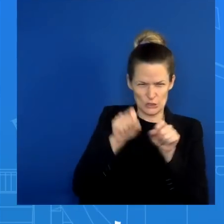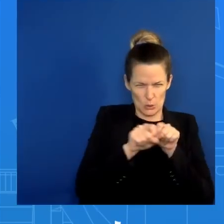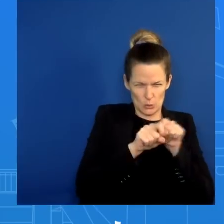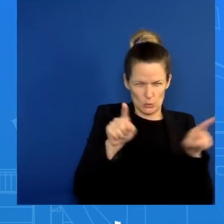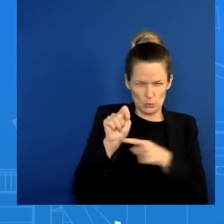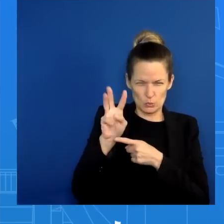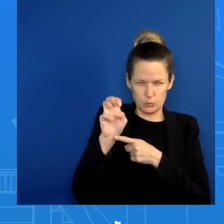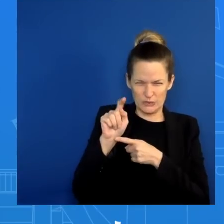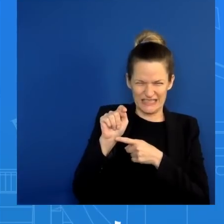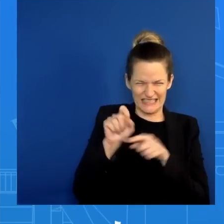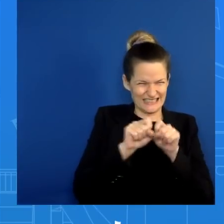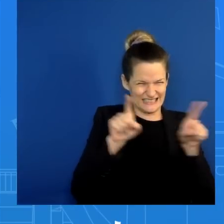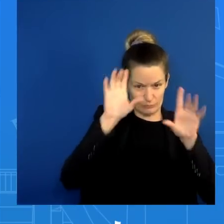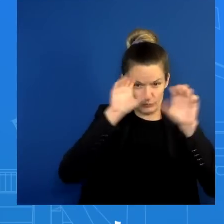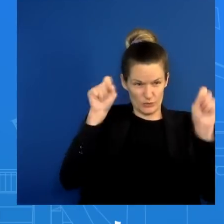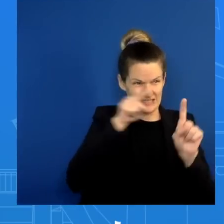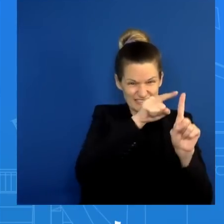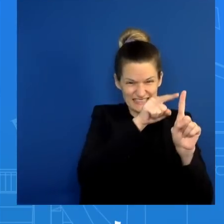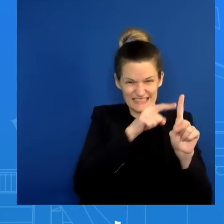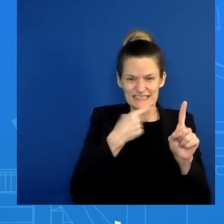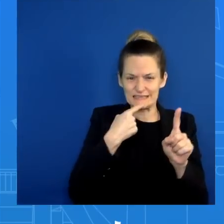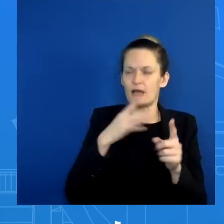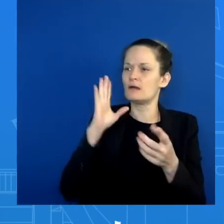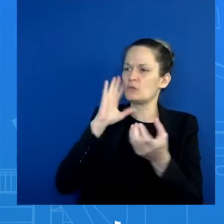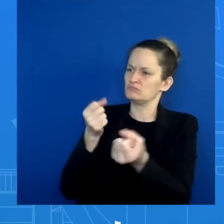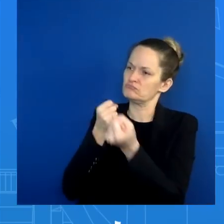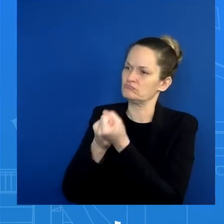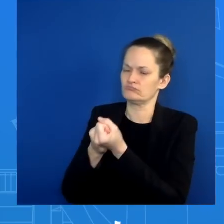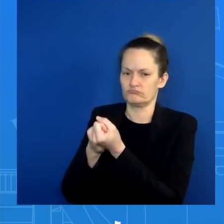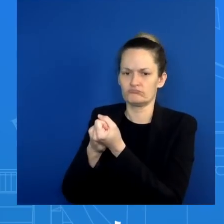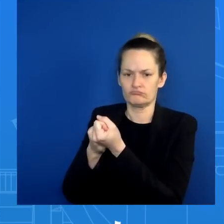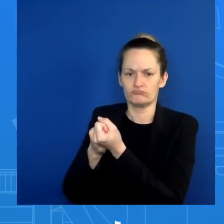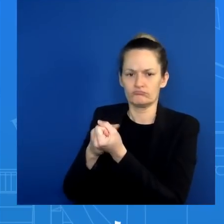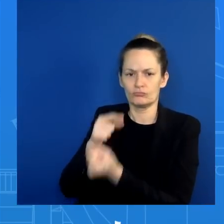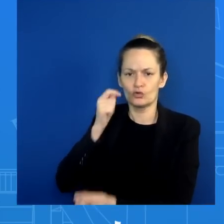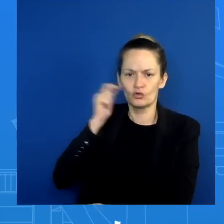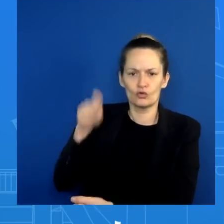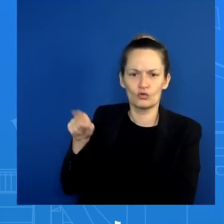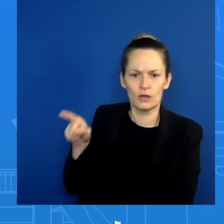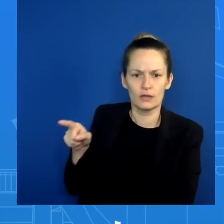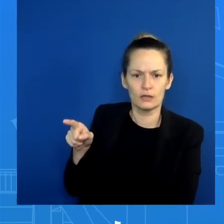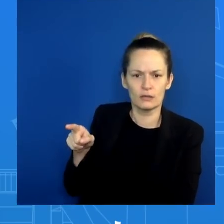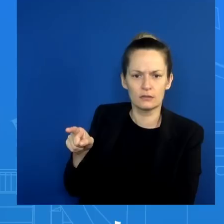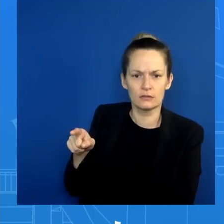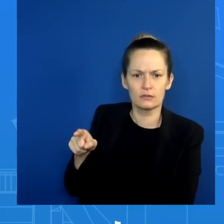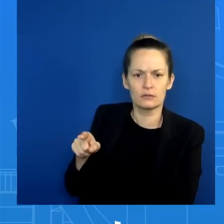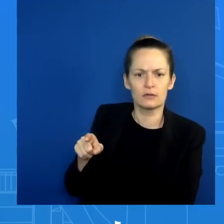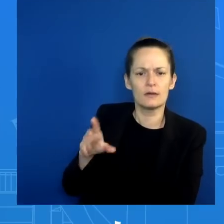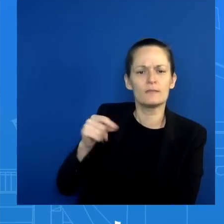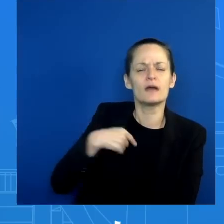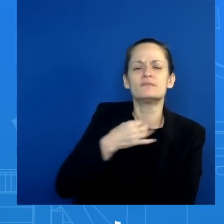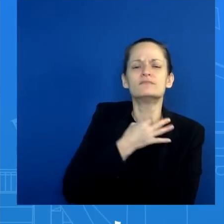at all about faith in Zelensky himself, considering earlier reports from distrust.